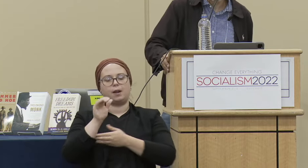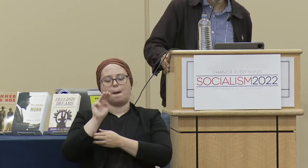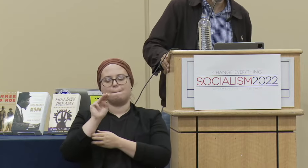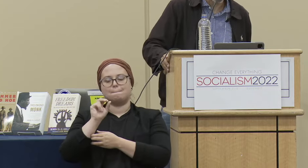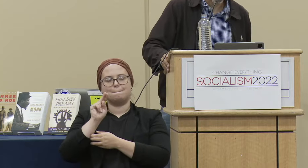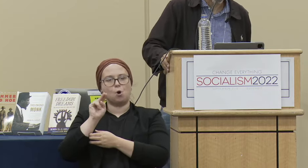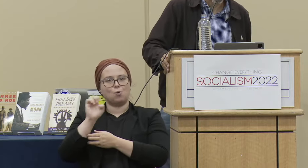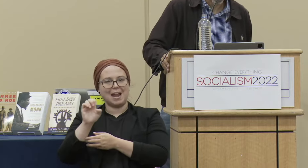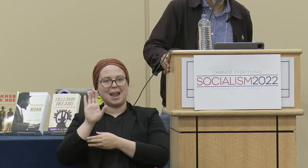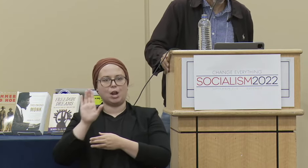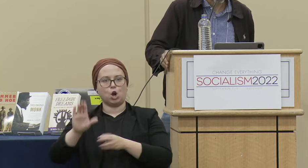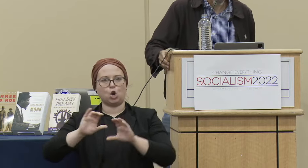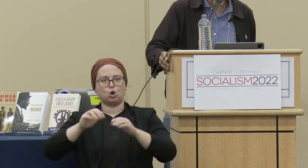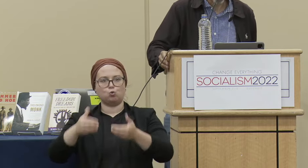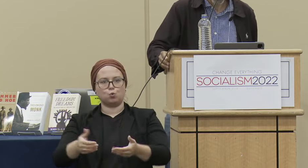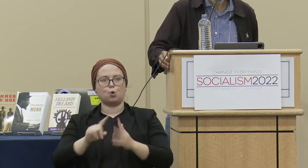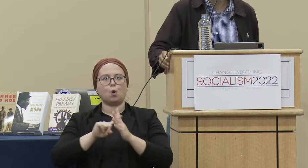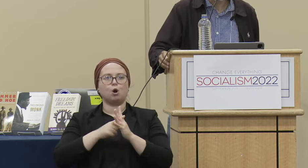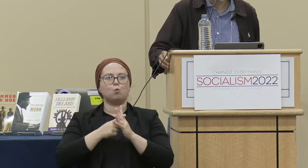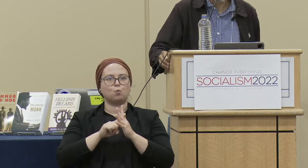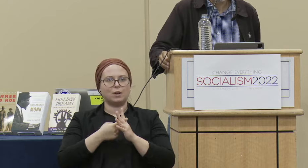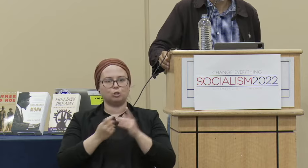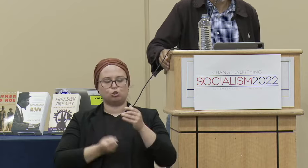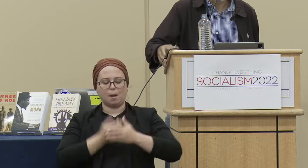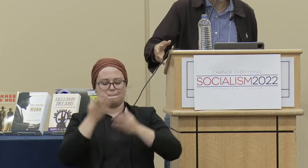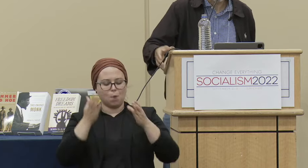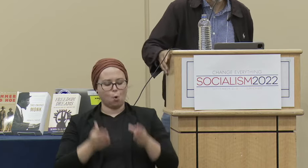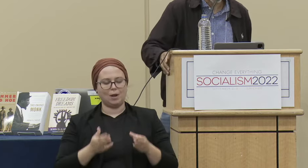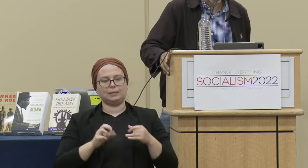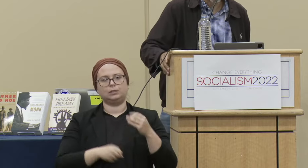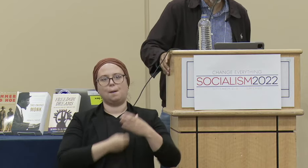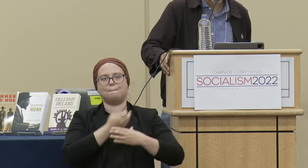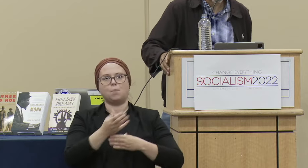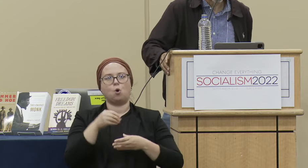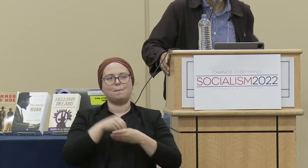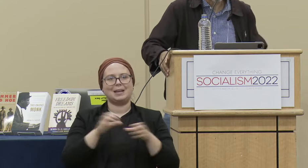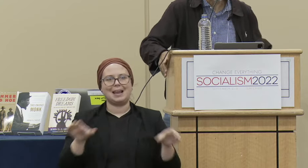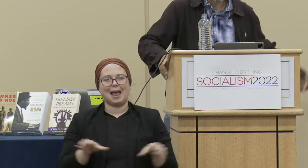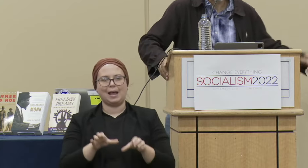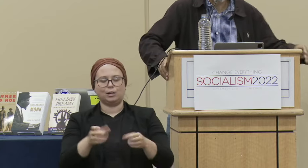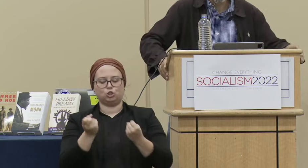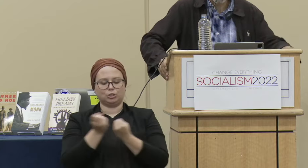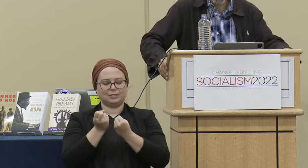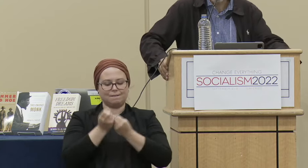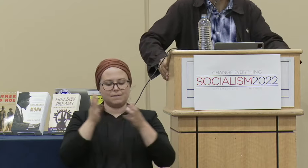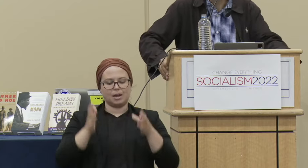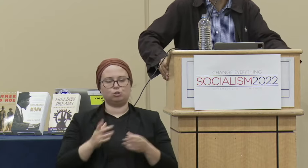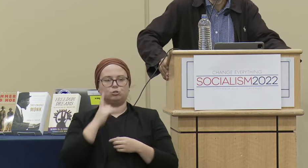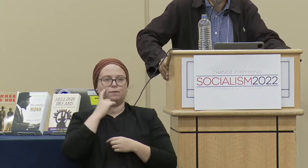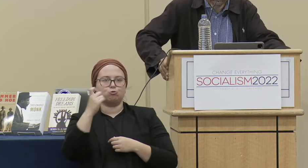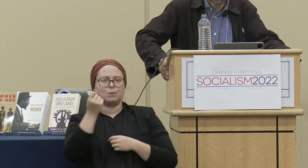Monet and her crew are the original marooned poets. The